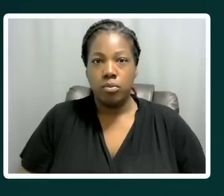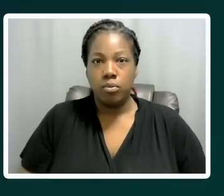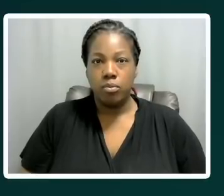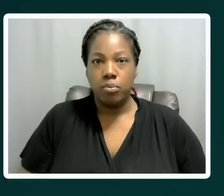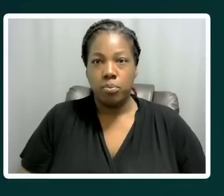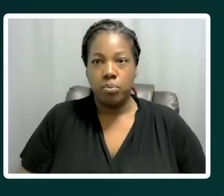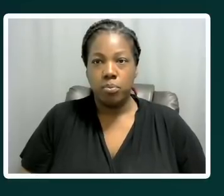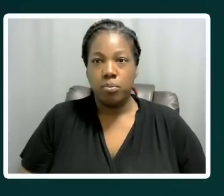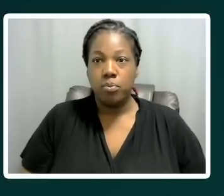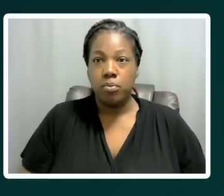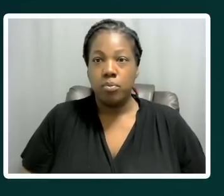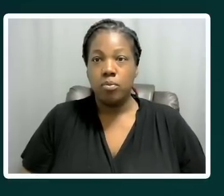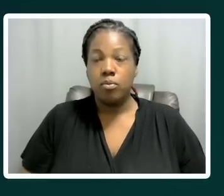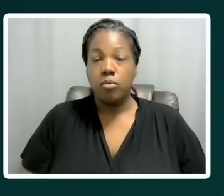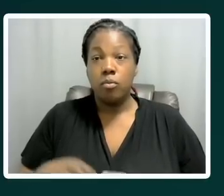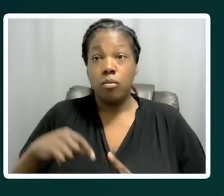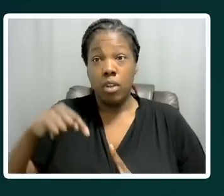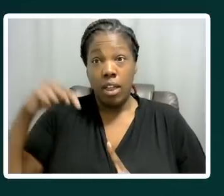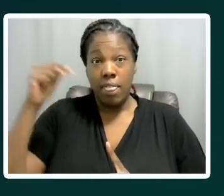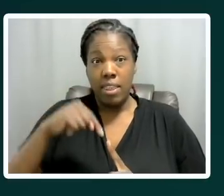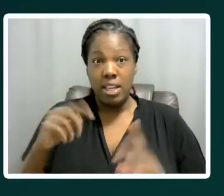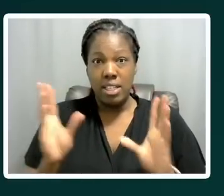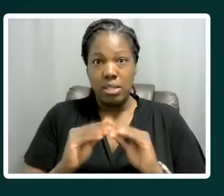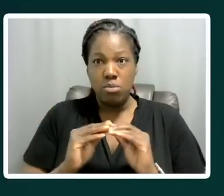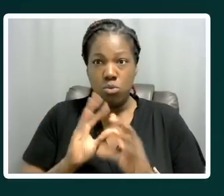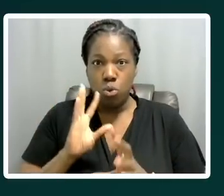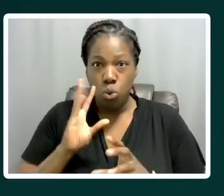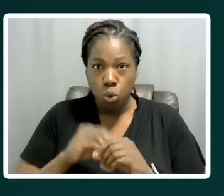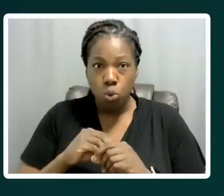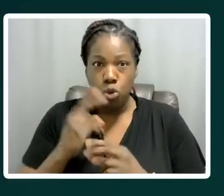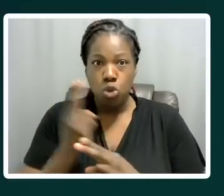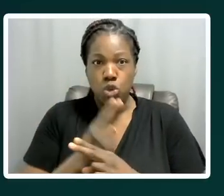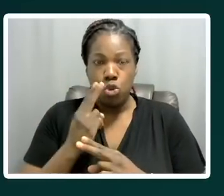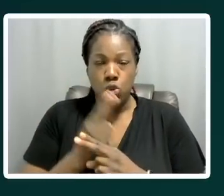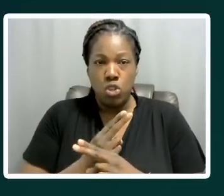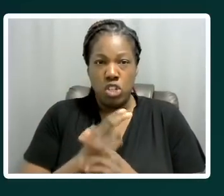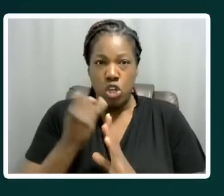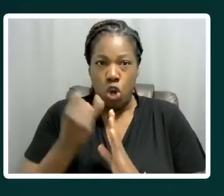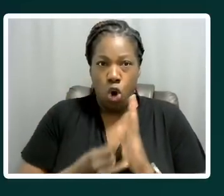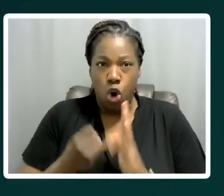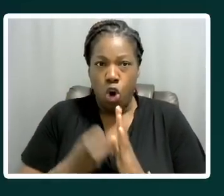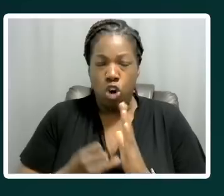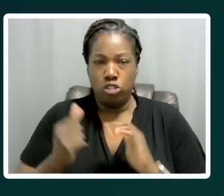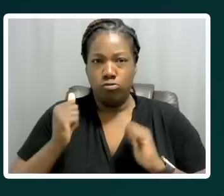This session is part of the Using Arts to Connect Past and Present Track,